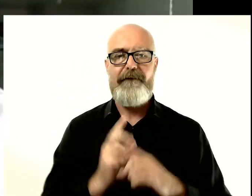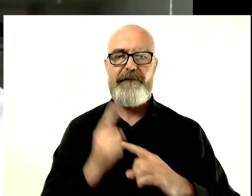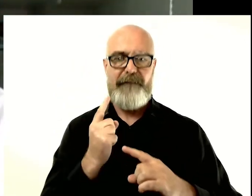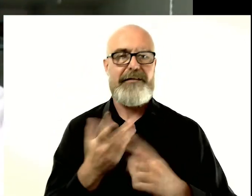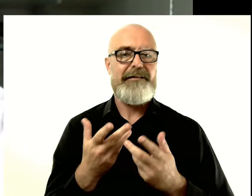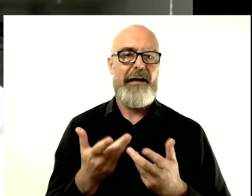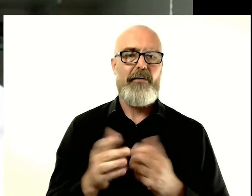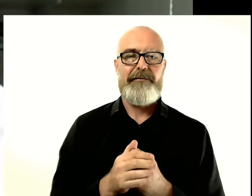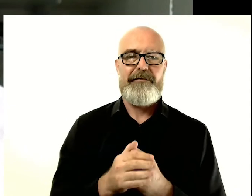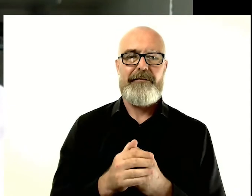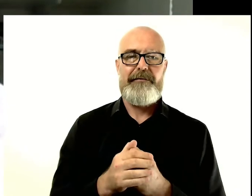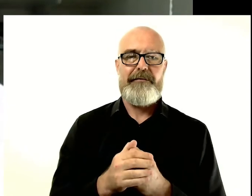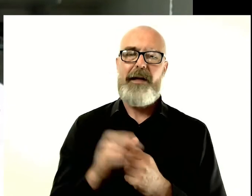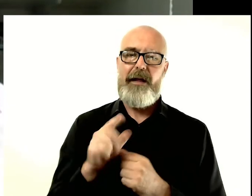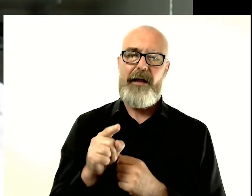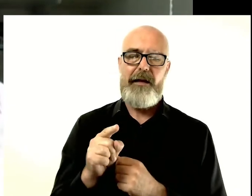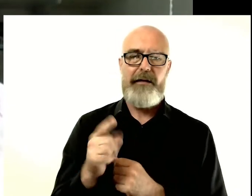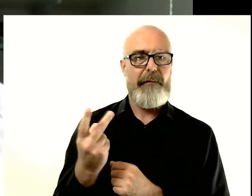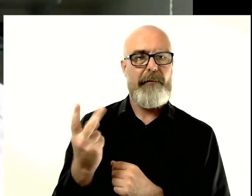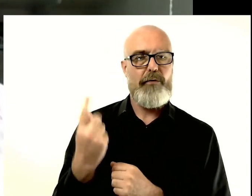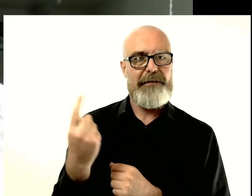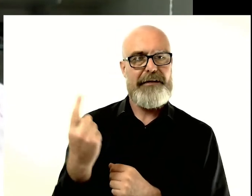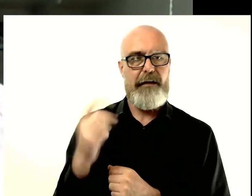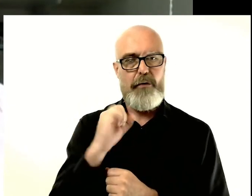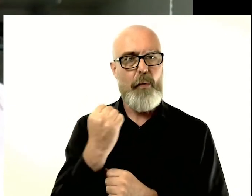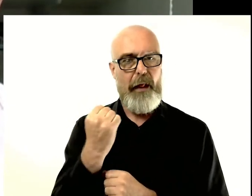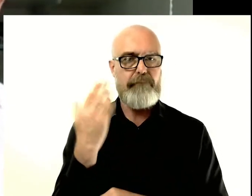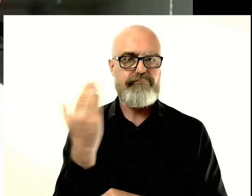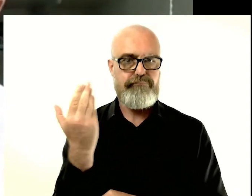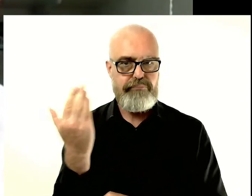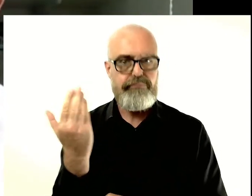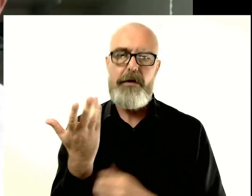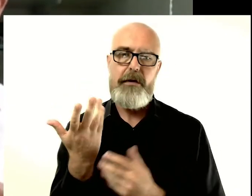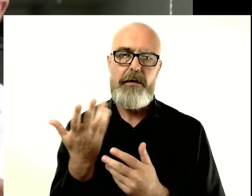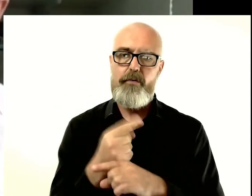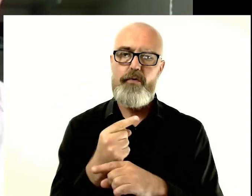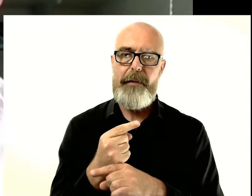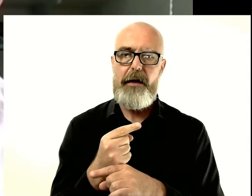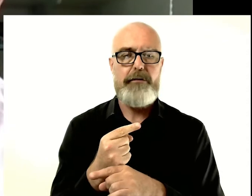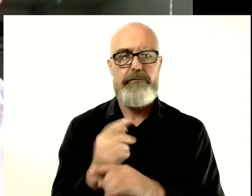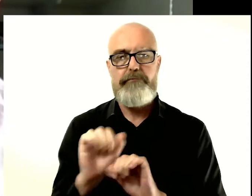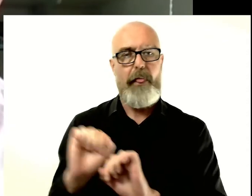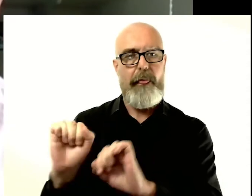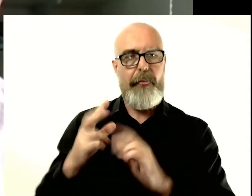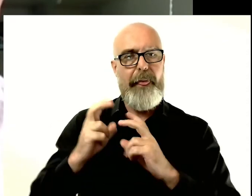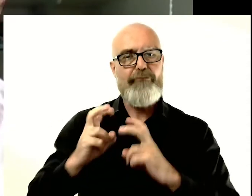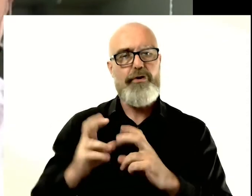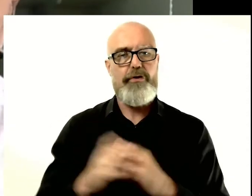introduce them both very very briefly now and they